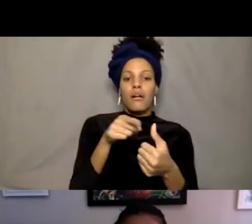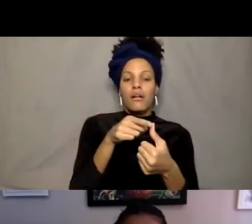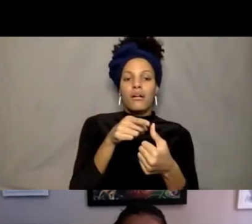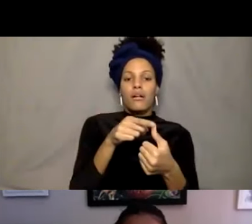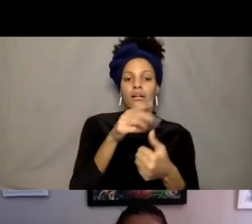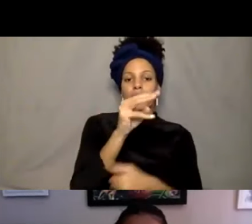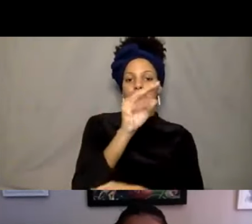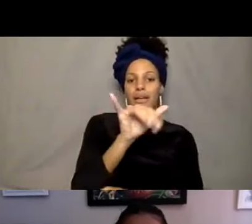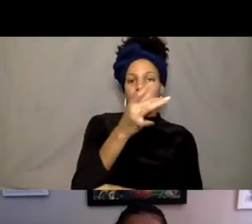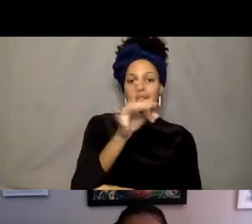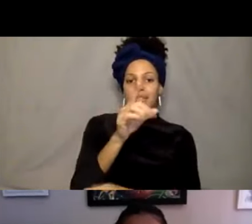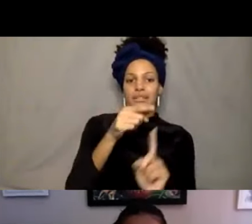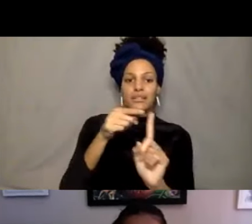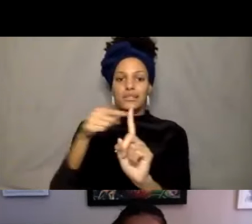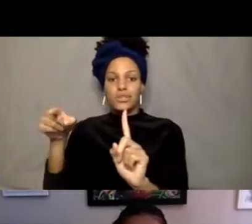as the latest eligible Proposal End Date.